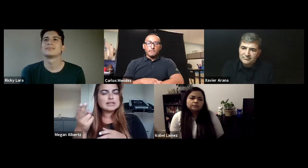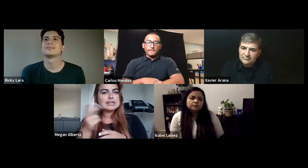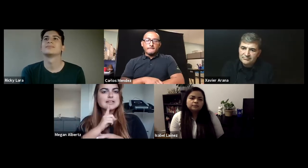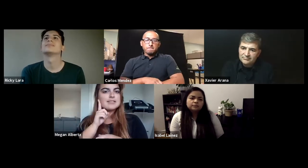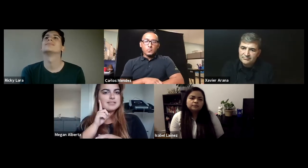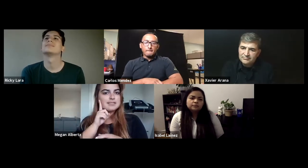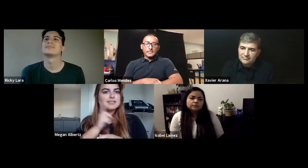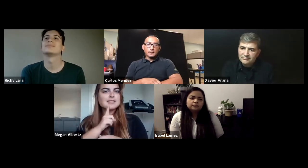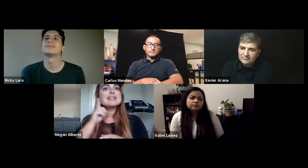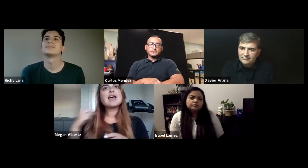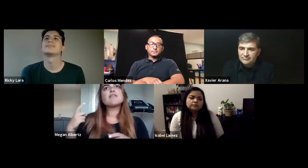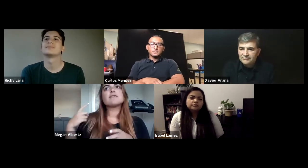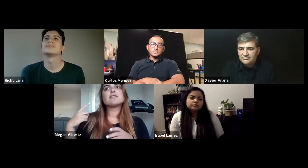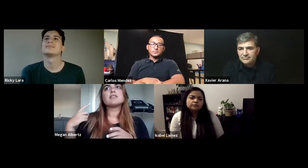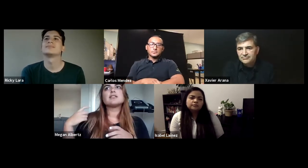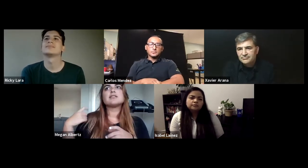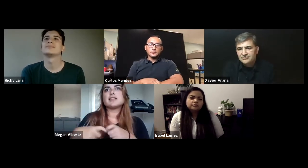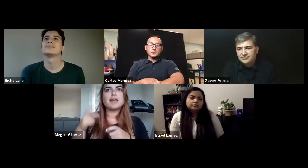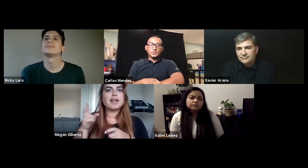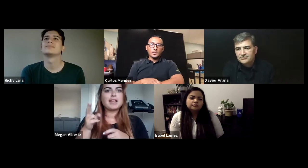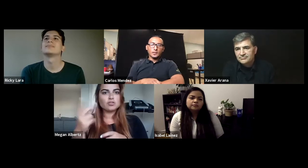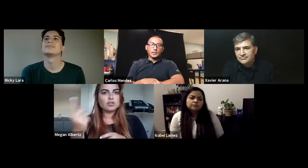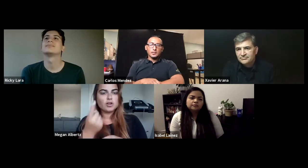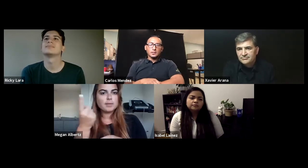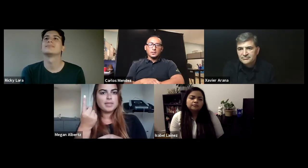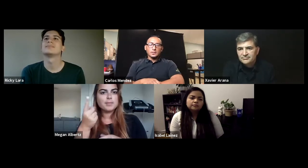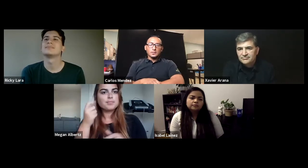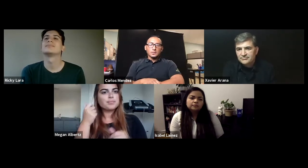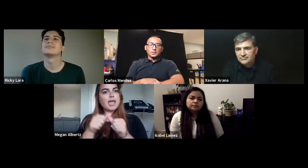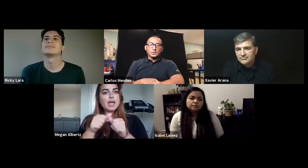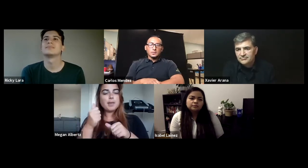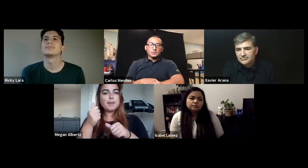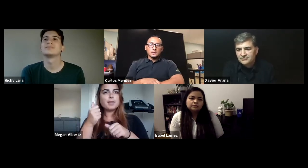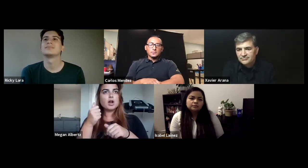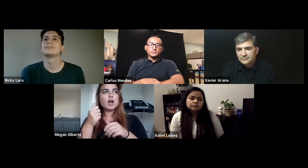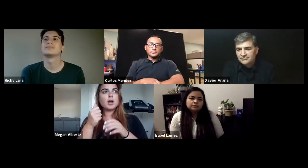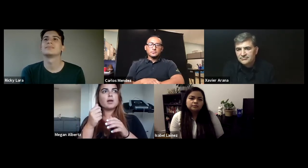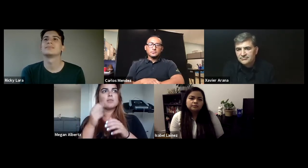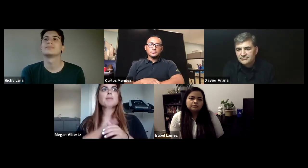or Hispanic history but deaf history, something like that.